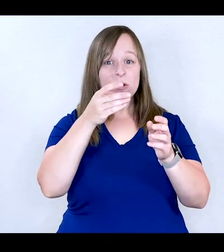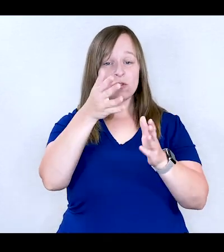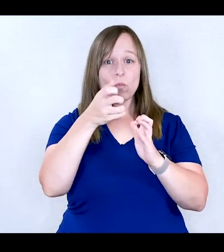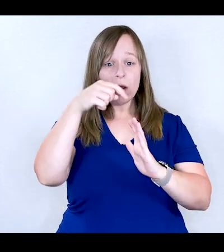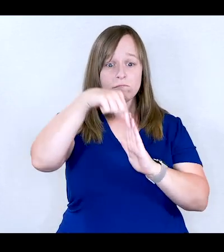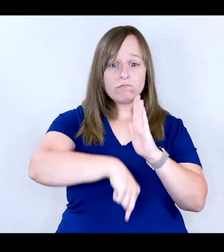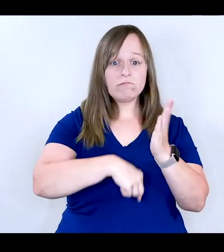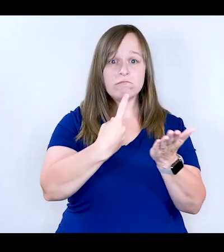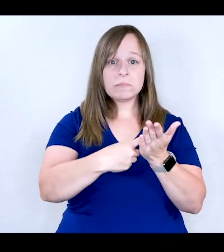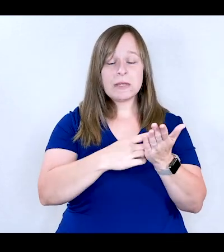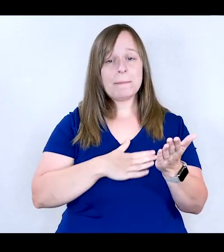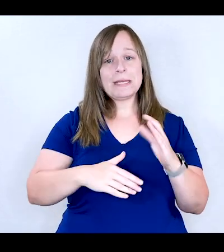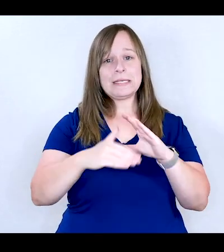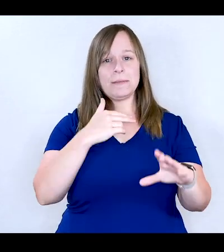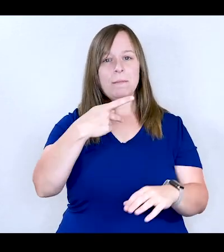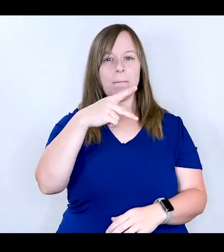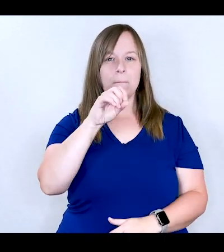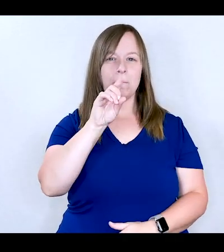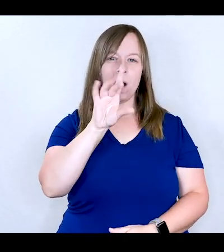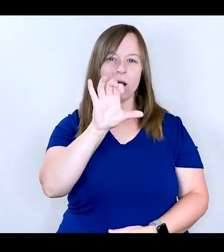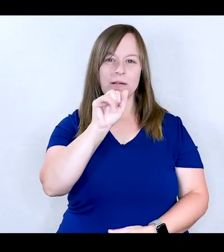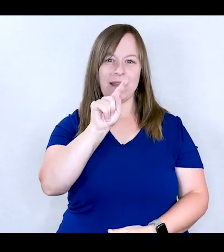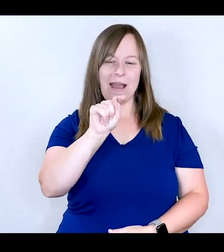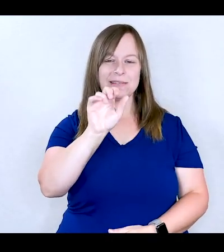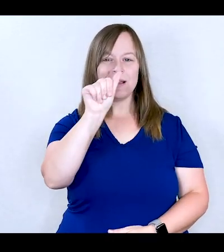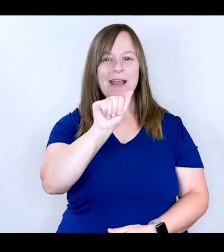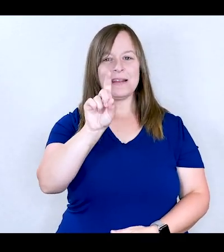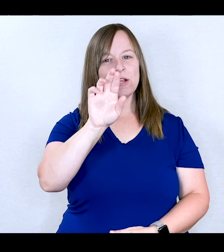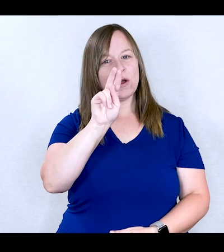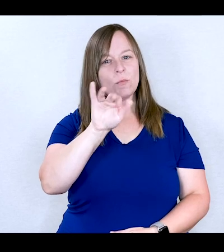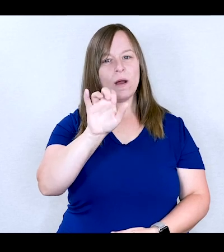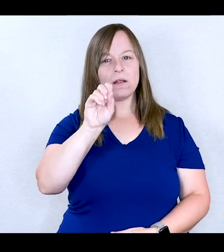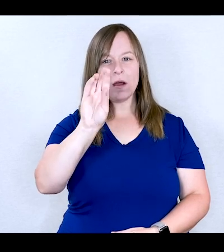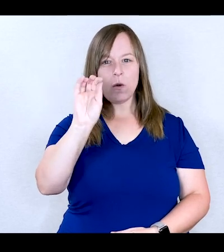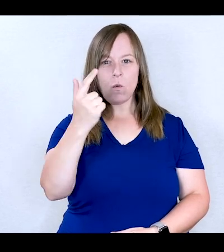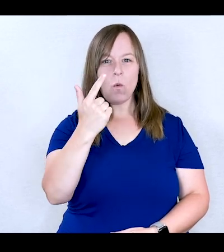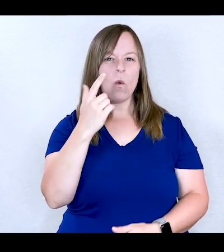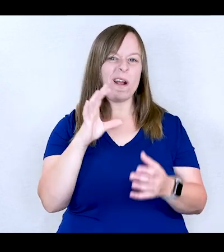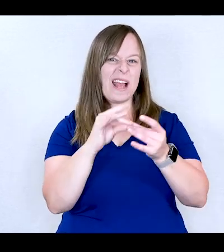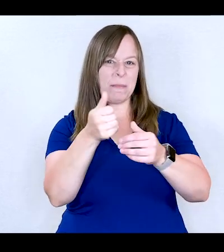would like us to discuss, please email podcast@drny.org or comment below.